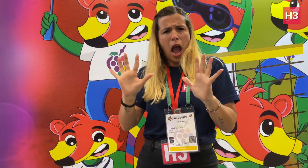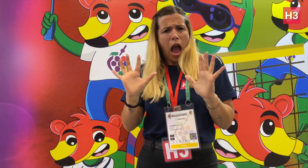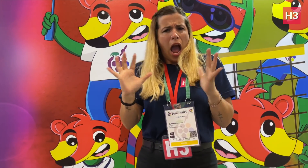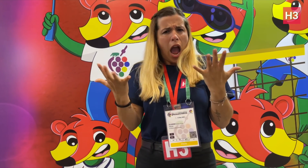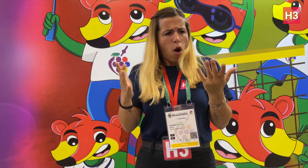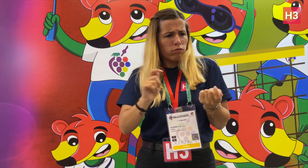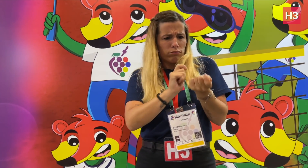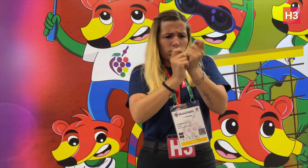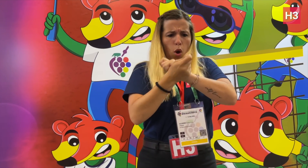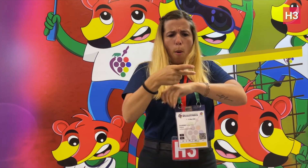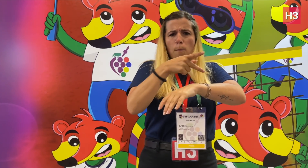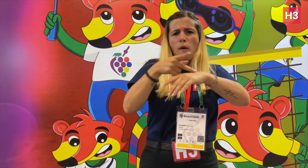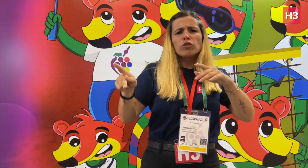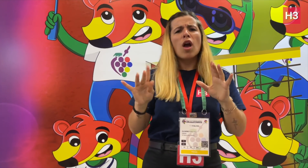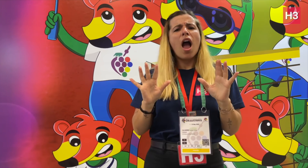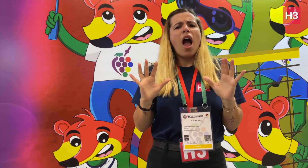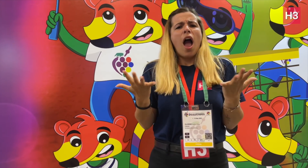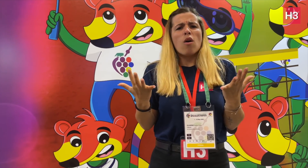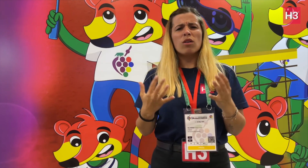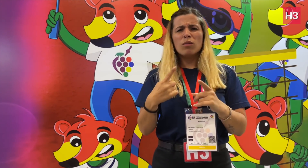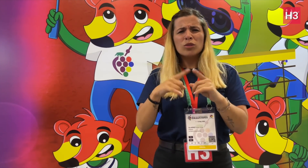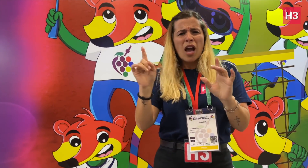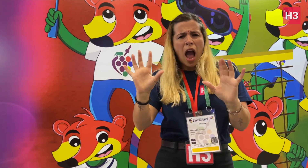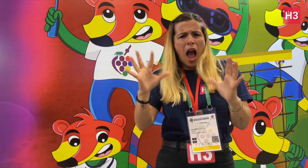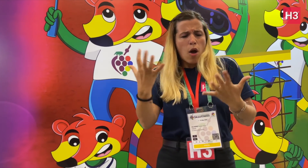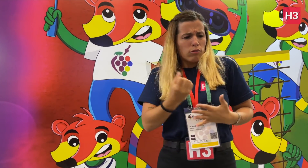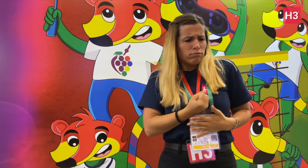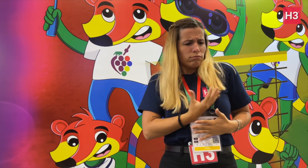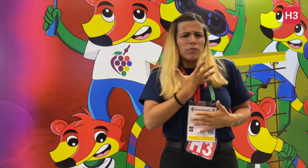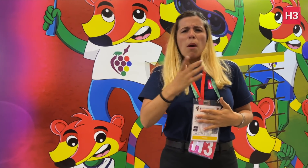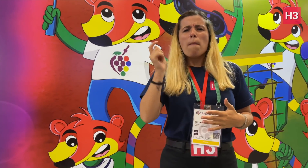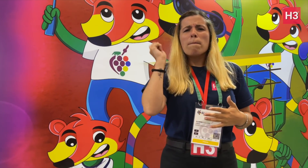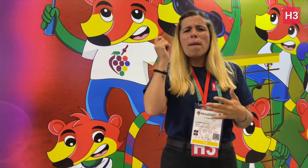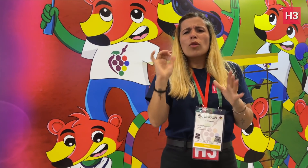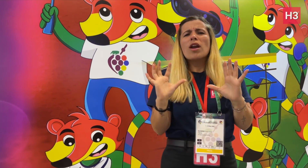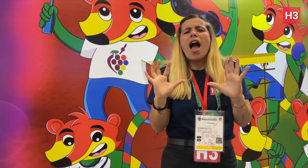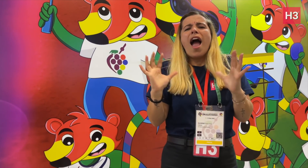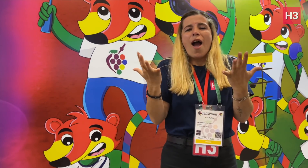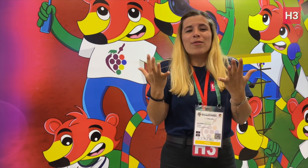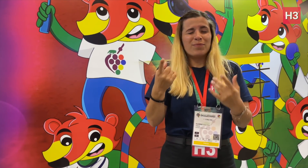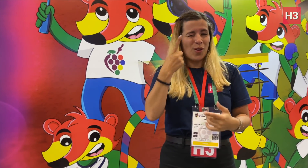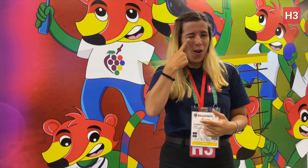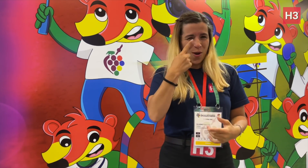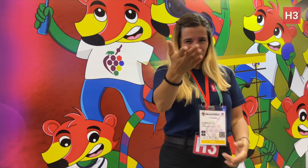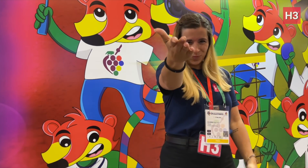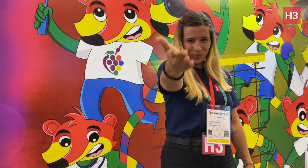about how she became a professional badminton player, and how she got the passion for badminton. Have a look!